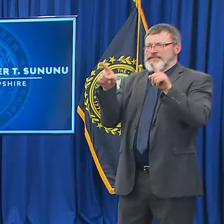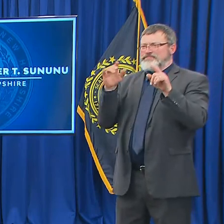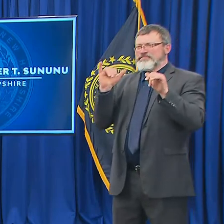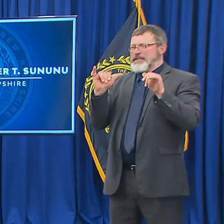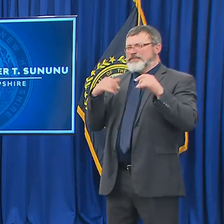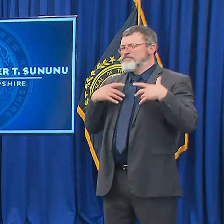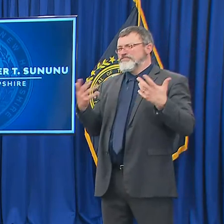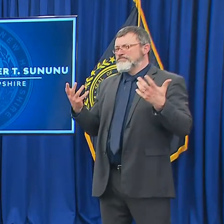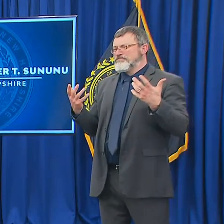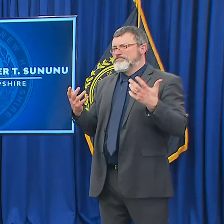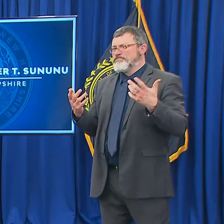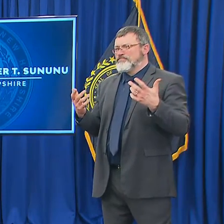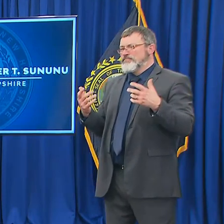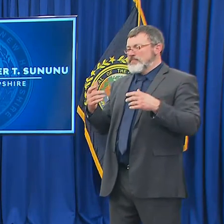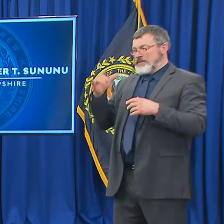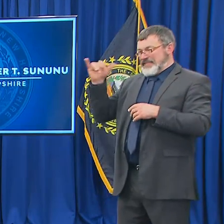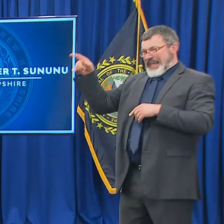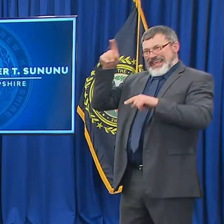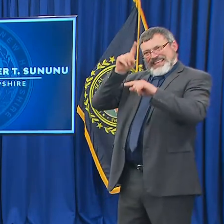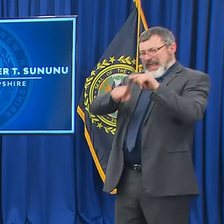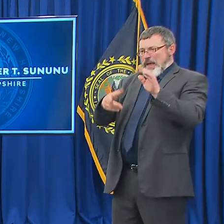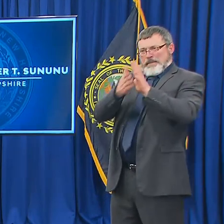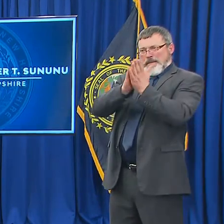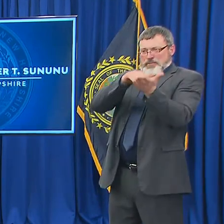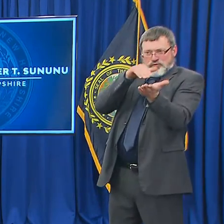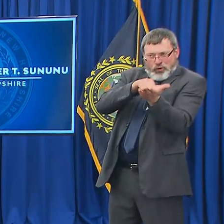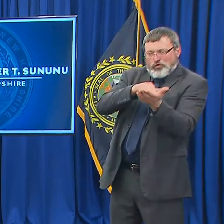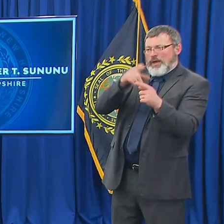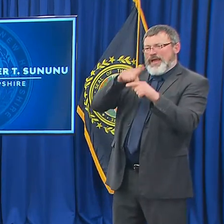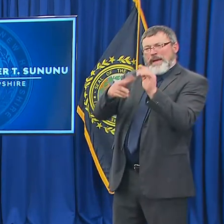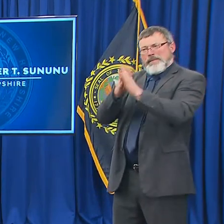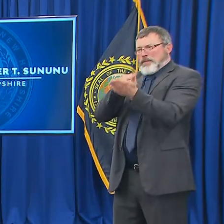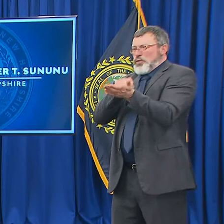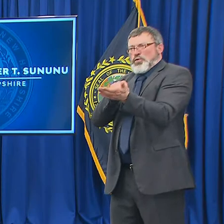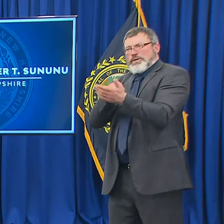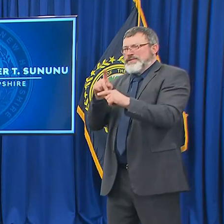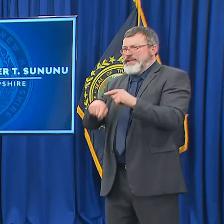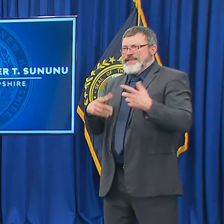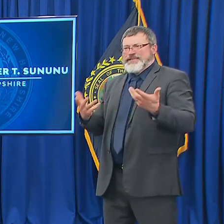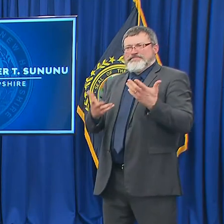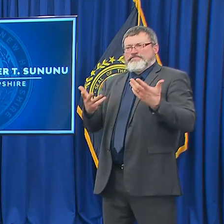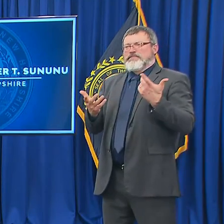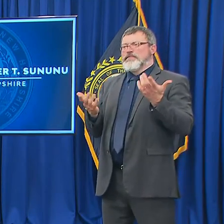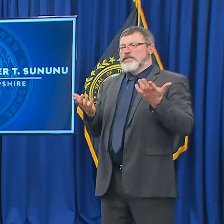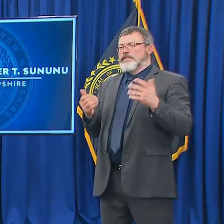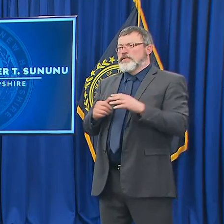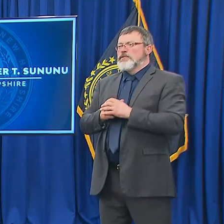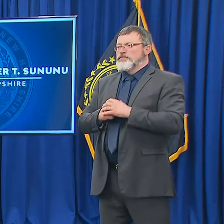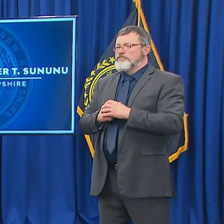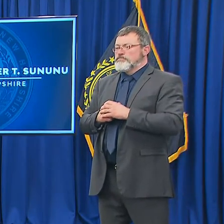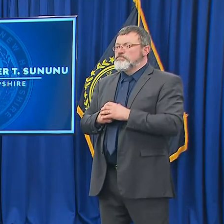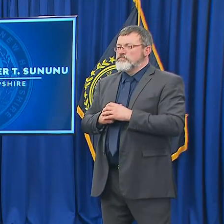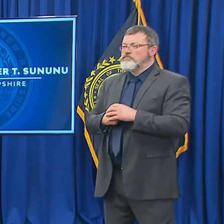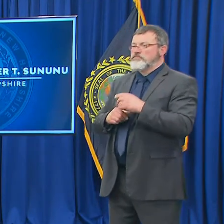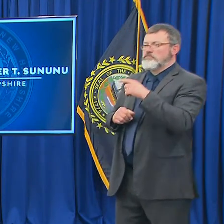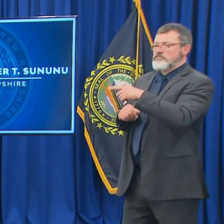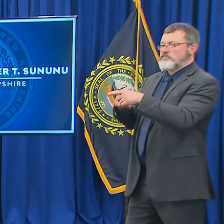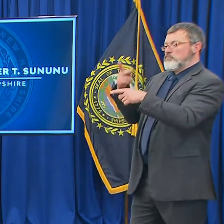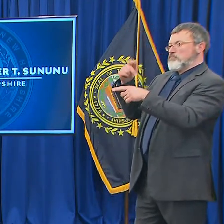or an extended family Matt member social gatherings also a high risk area. We've had cases over the last several weeks of Halloween